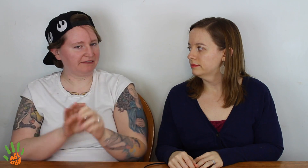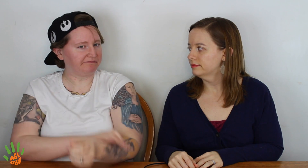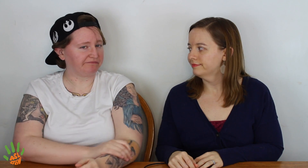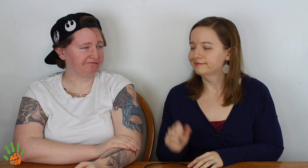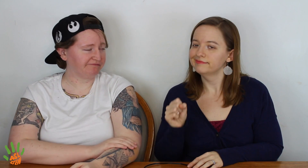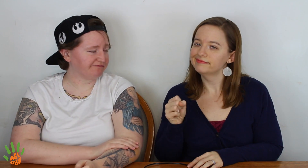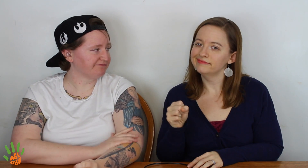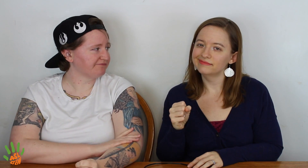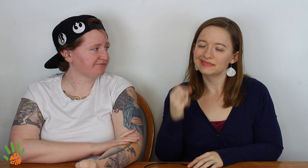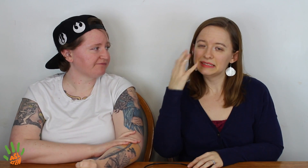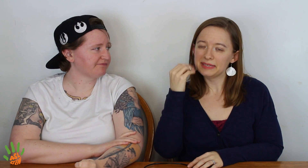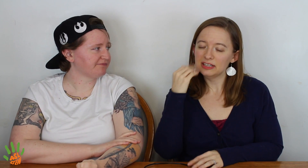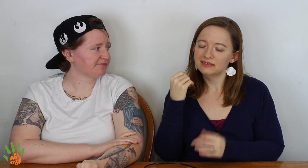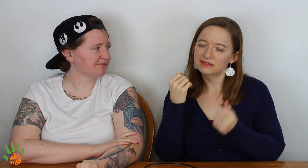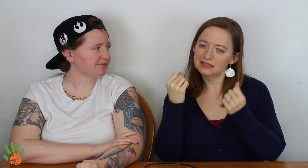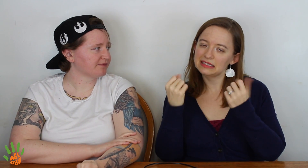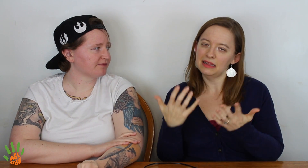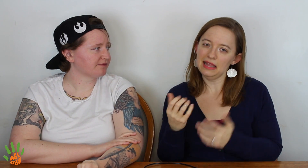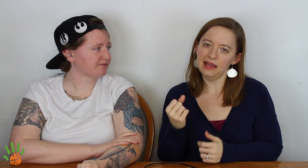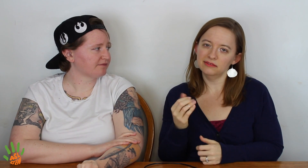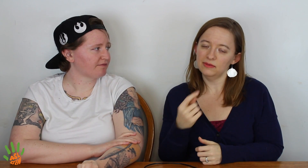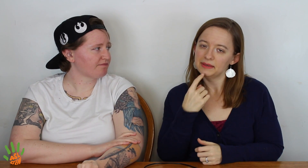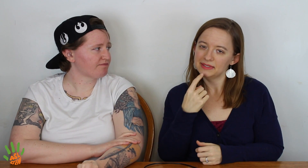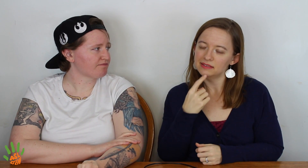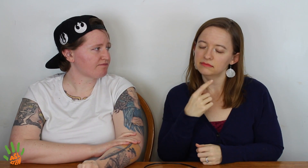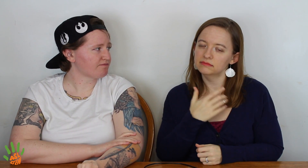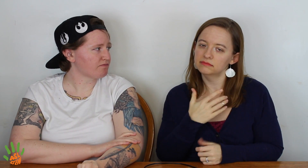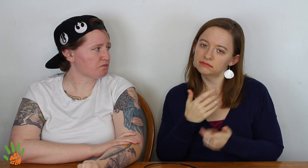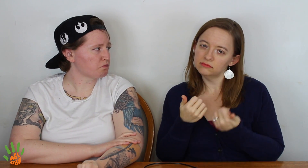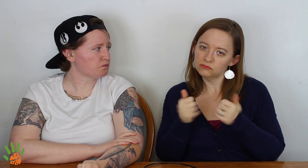That's so key! - Yeah experience is a lot I would say.